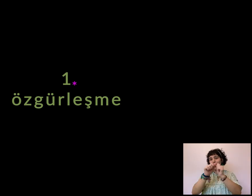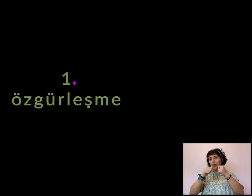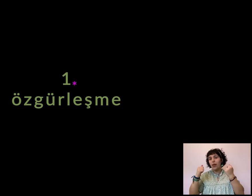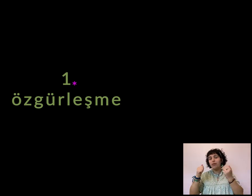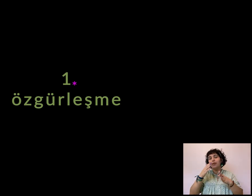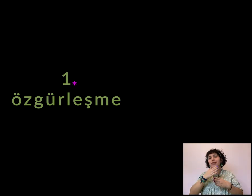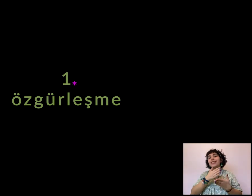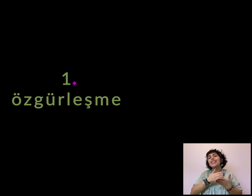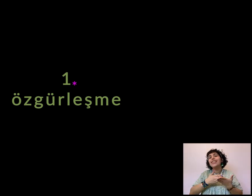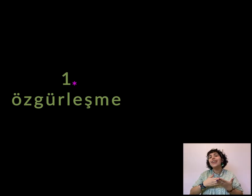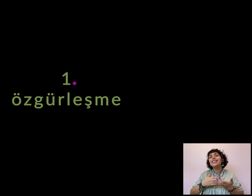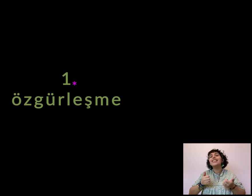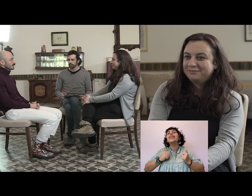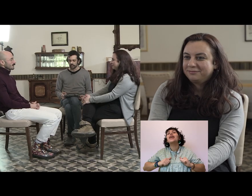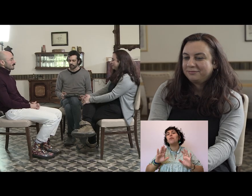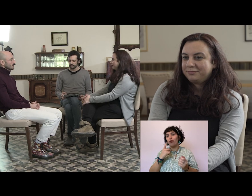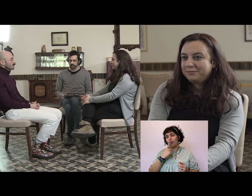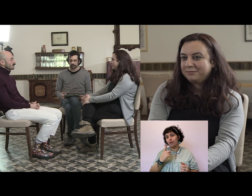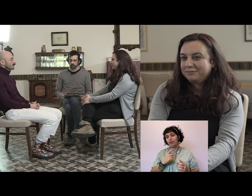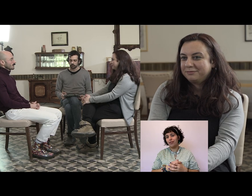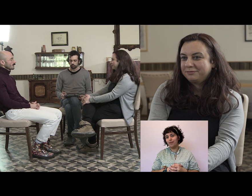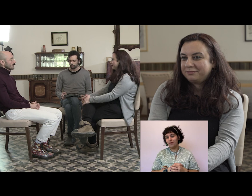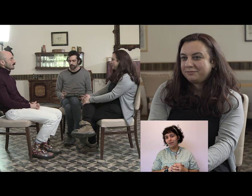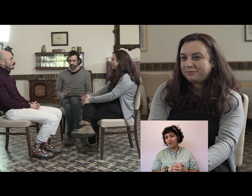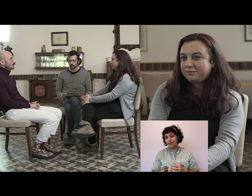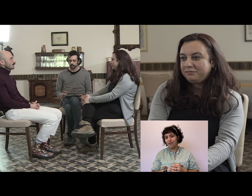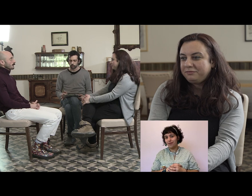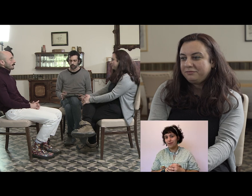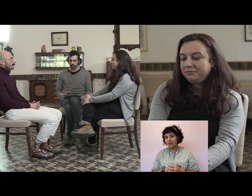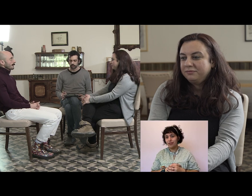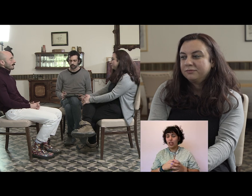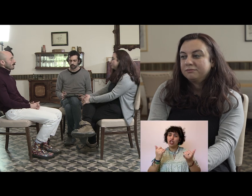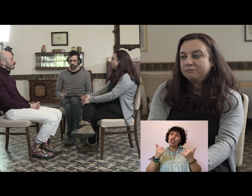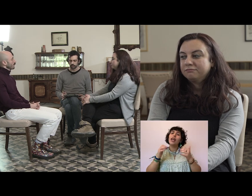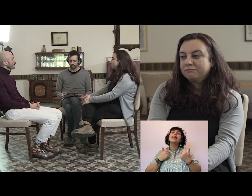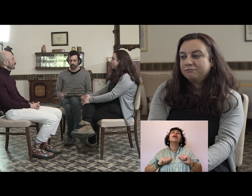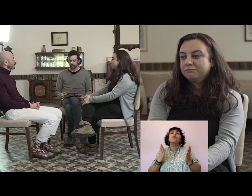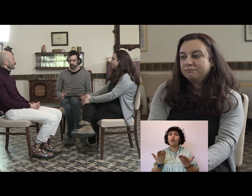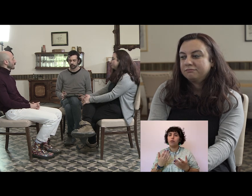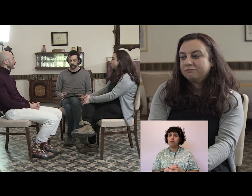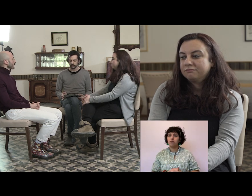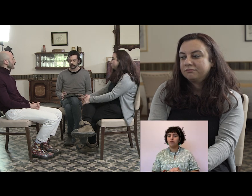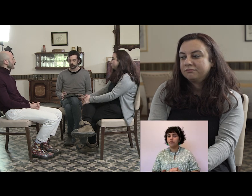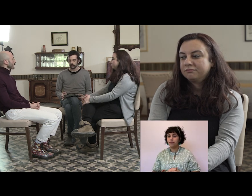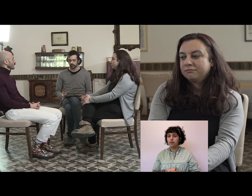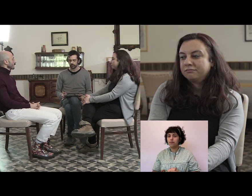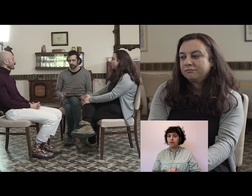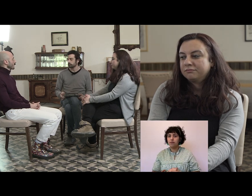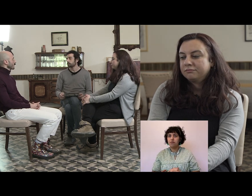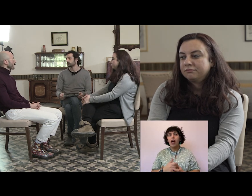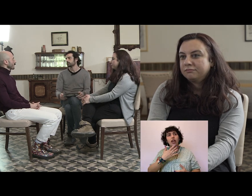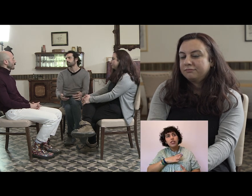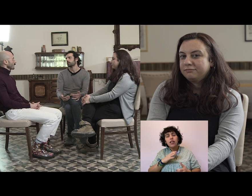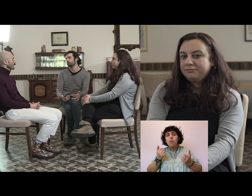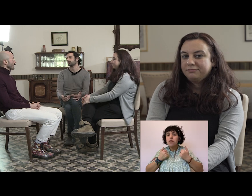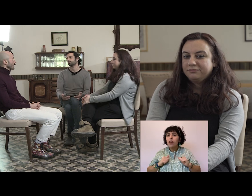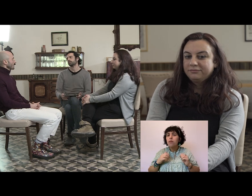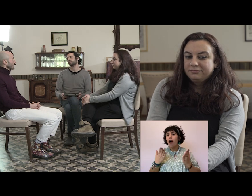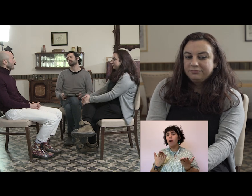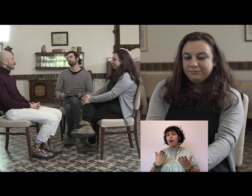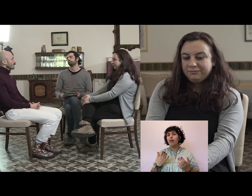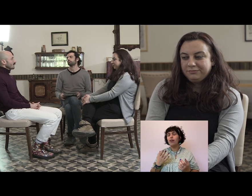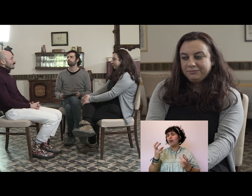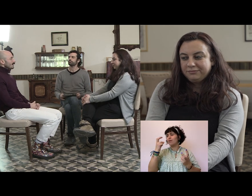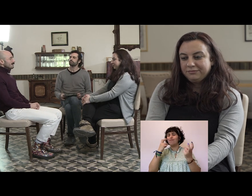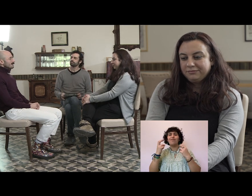Have you ever hidden yourself strategically? Would you like to share your experiences and feelings?